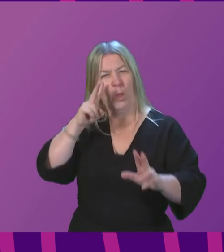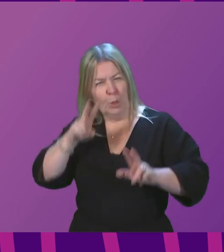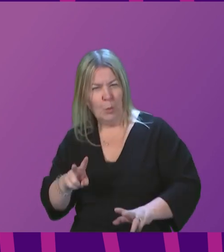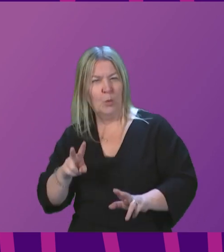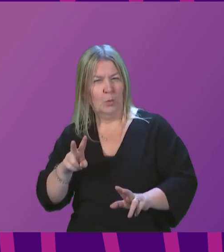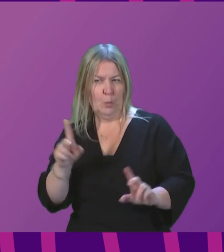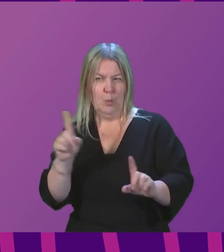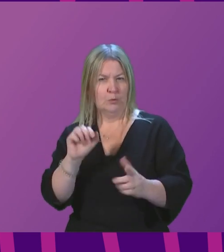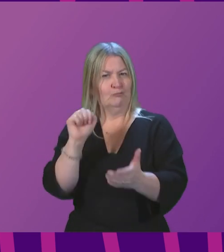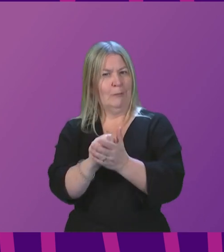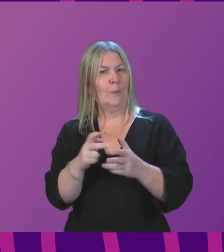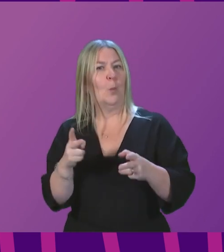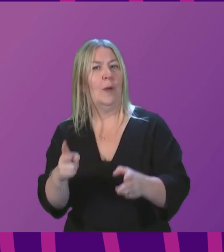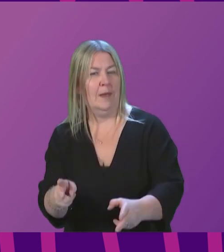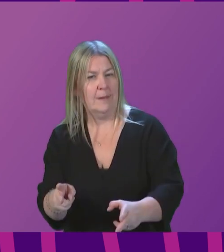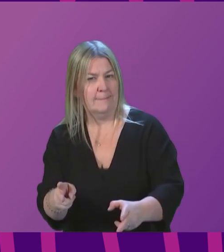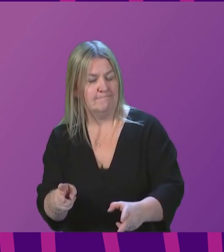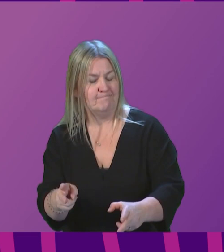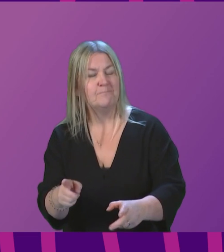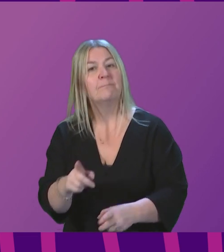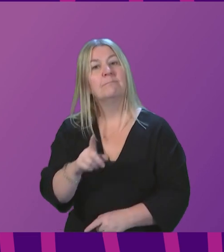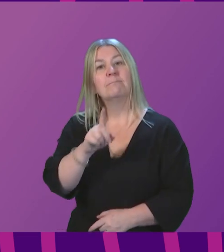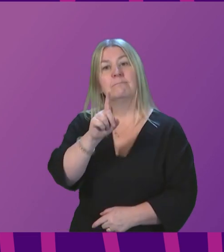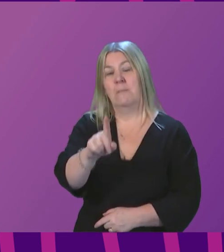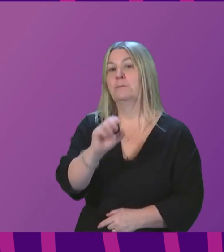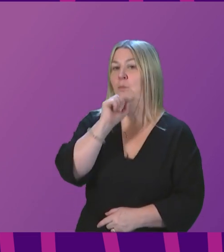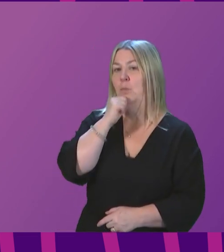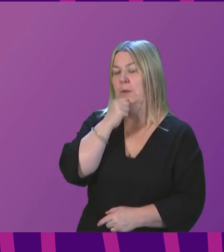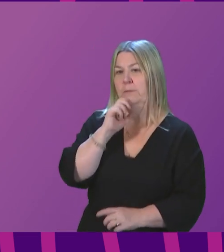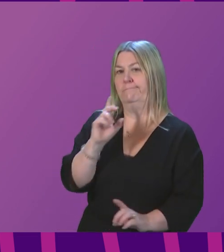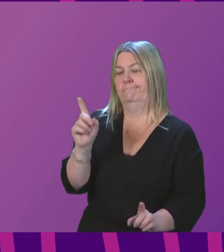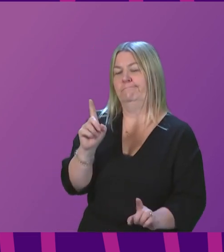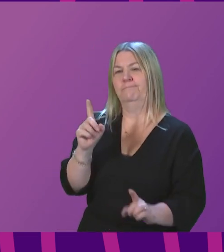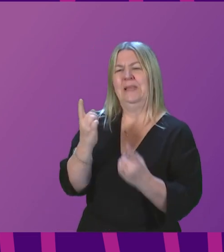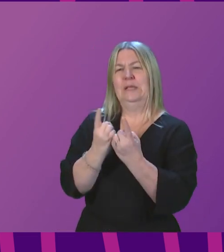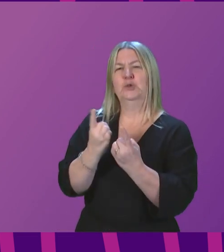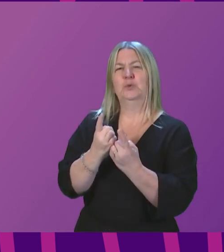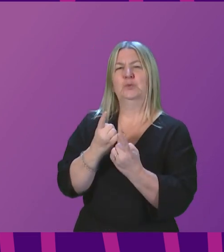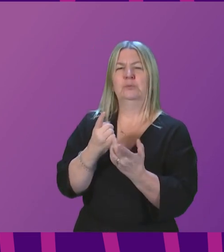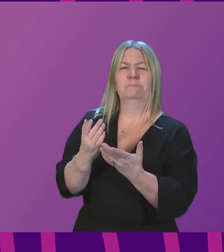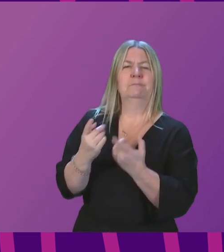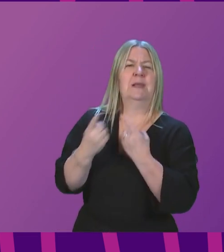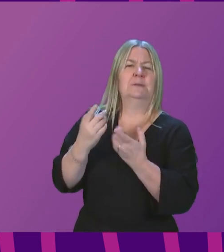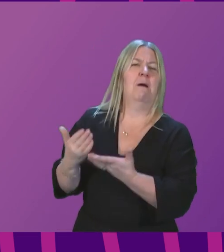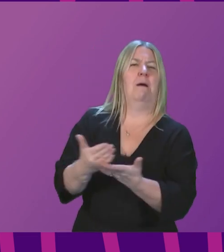it, whether I think that it is the right way forward. I will also look at the issue of data and come back to the member with an indication